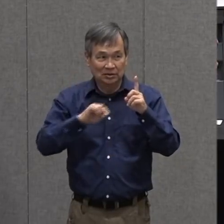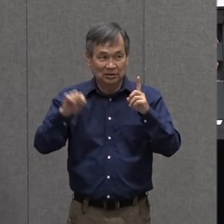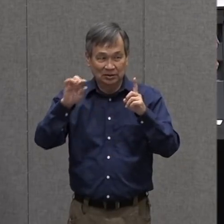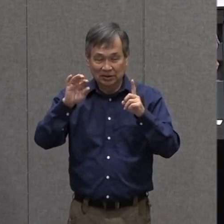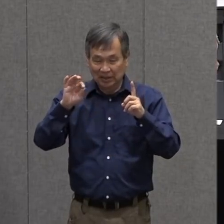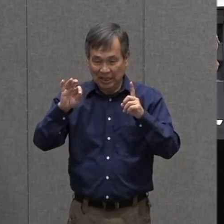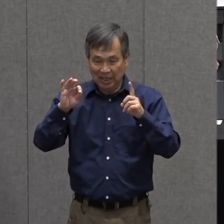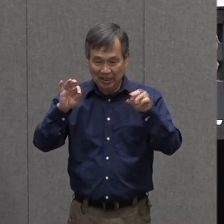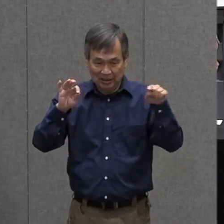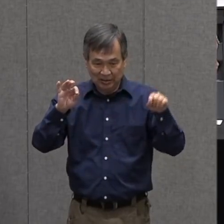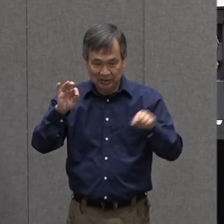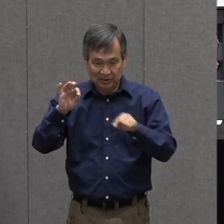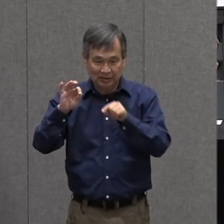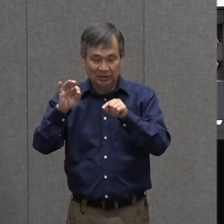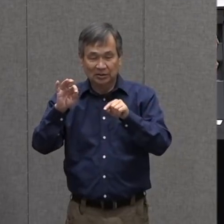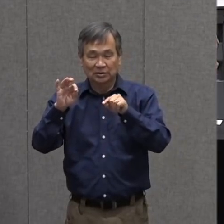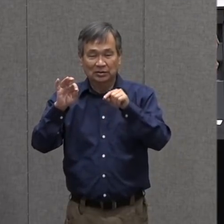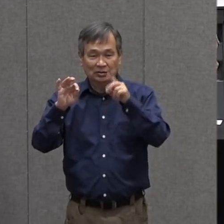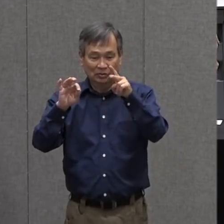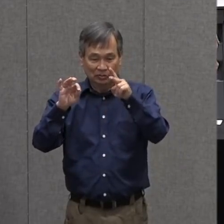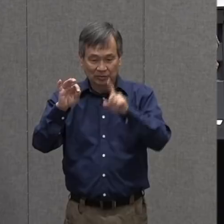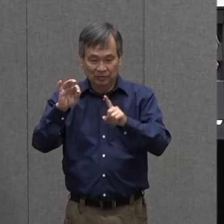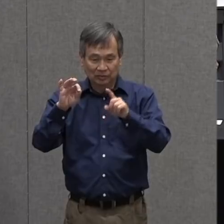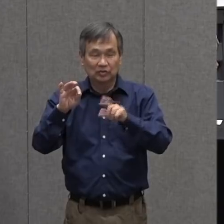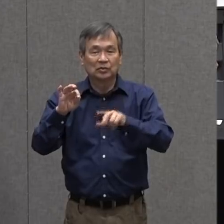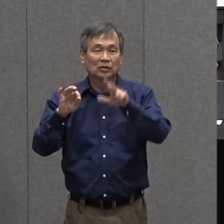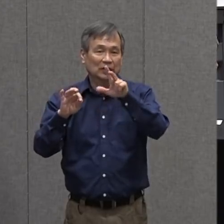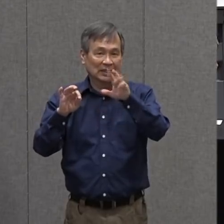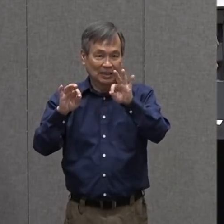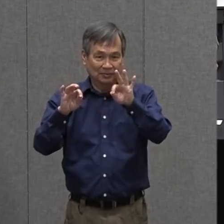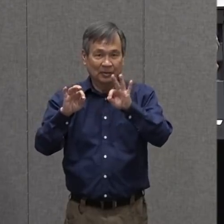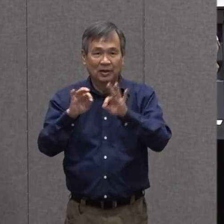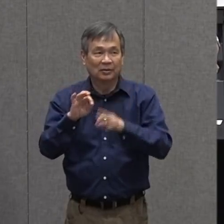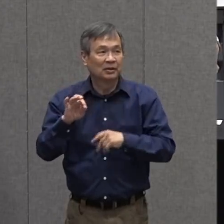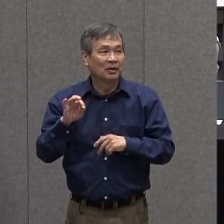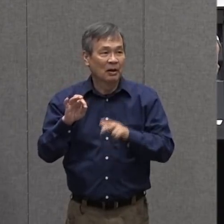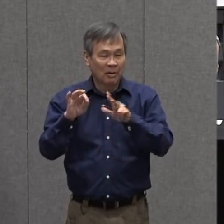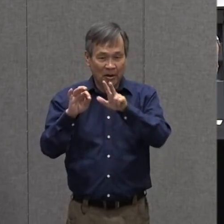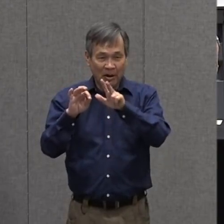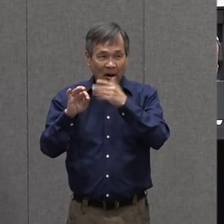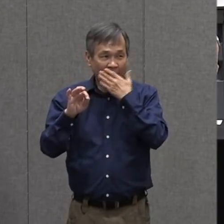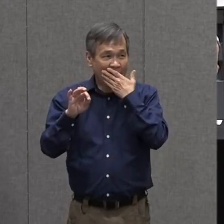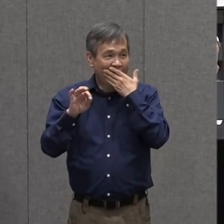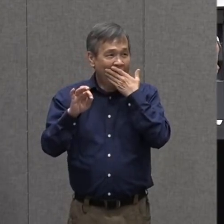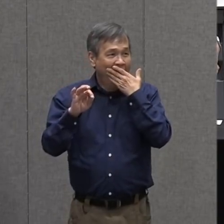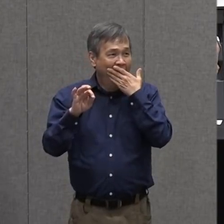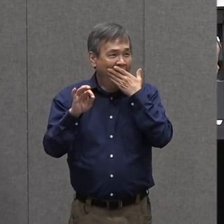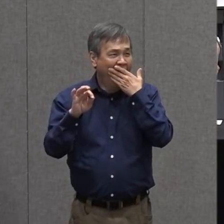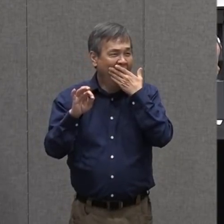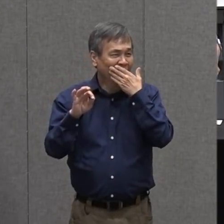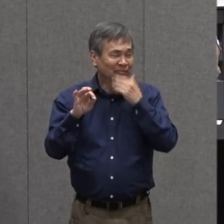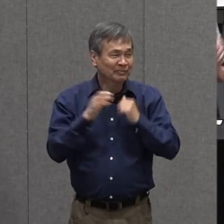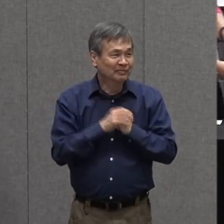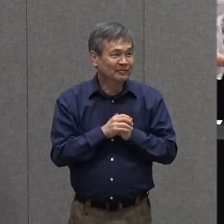and then a two tens plus one ten is three tens. All right. - I might break the 40.